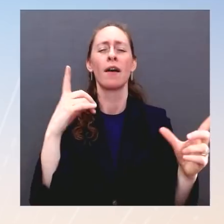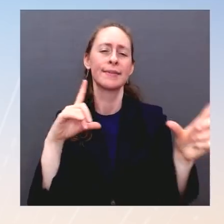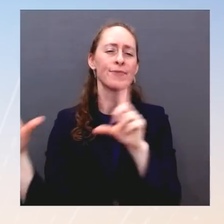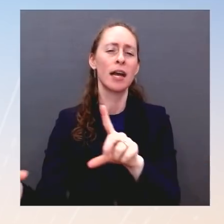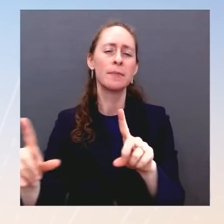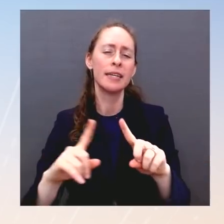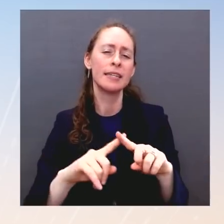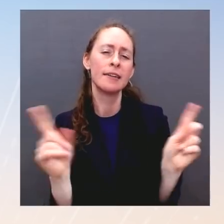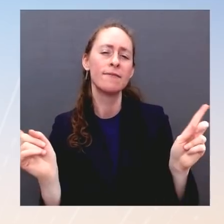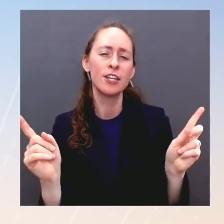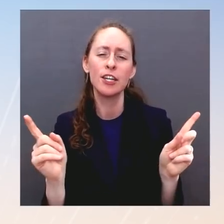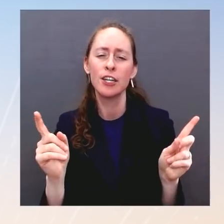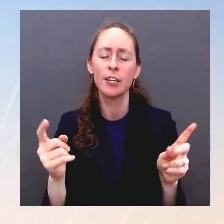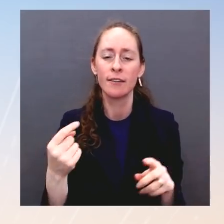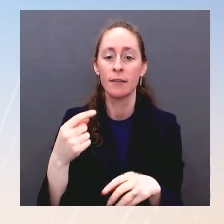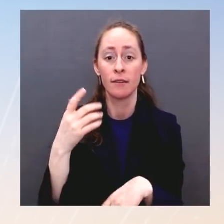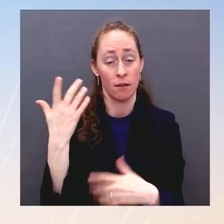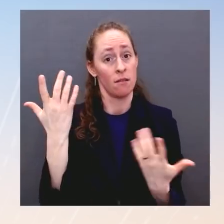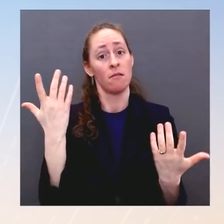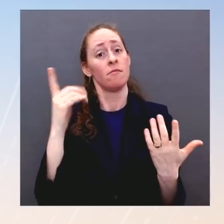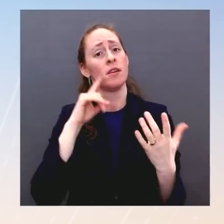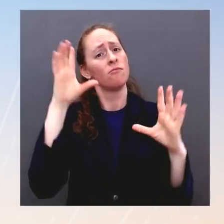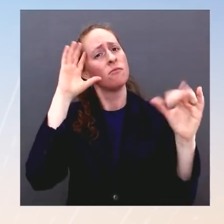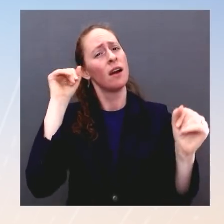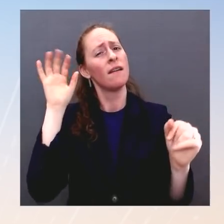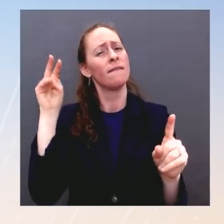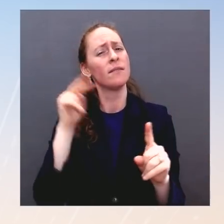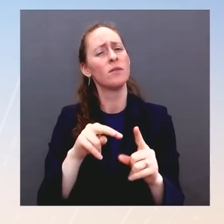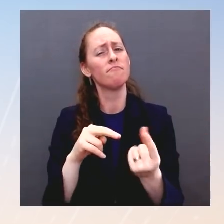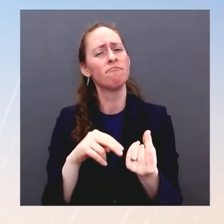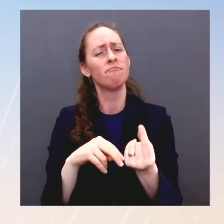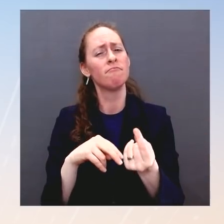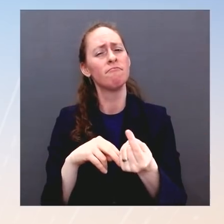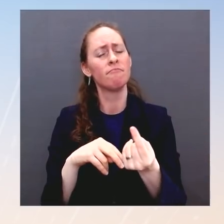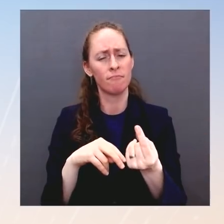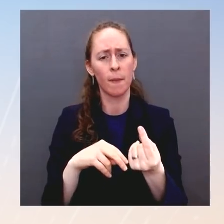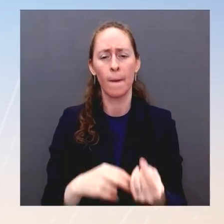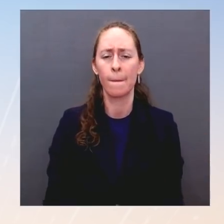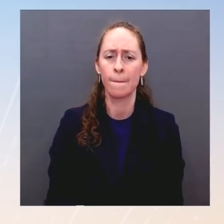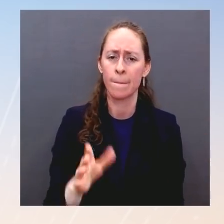who has -- is extraordinarily qualified, has impeccable credentials;